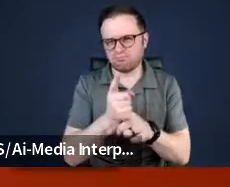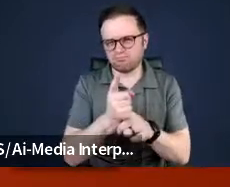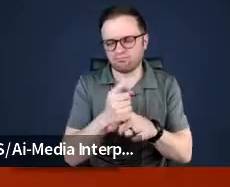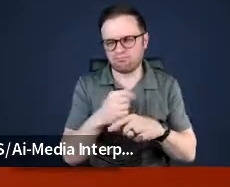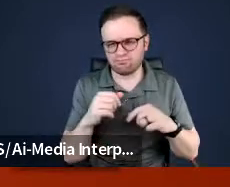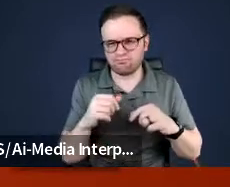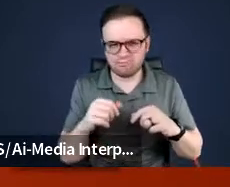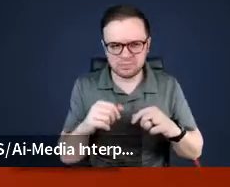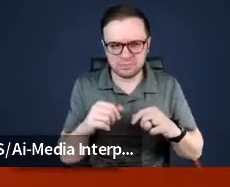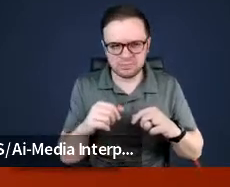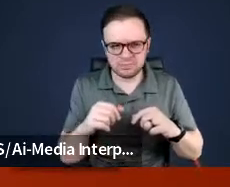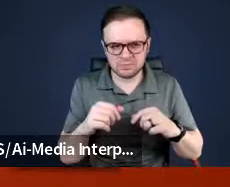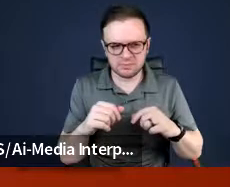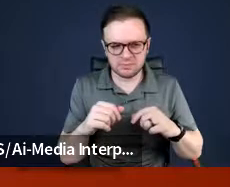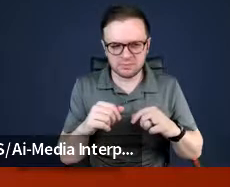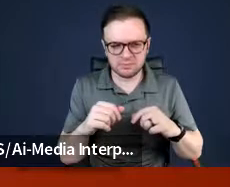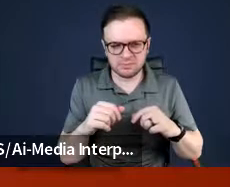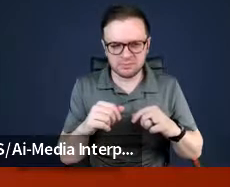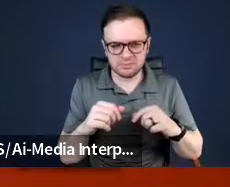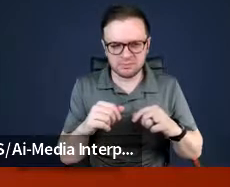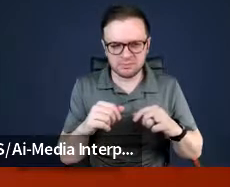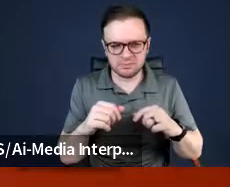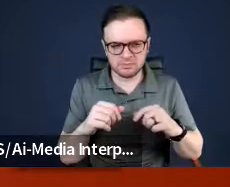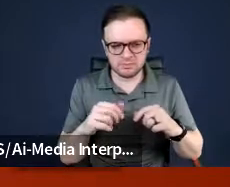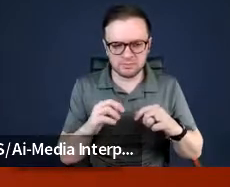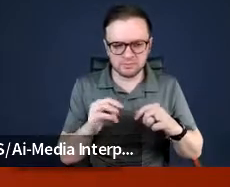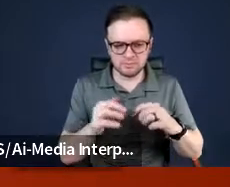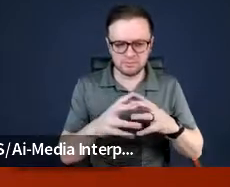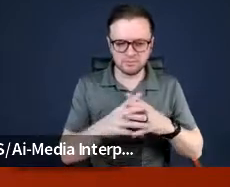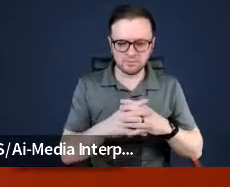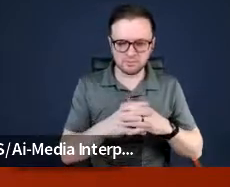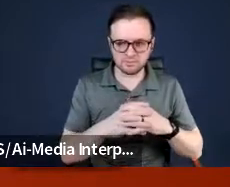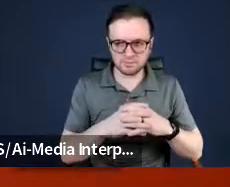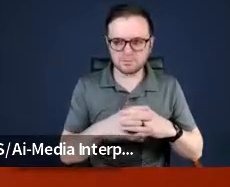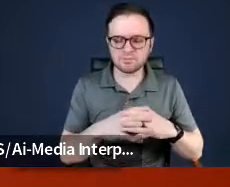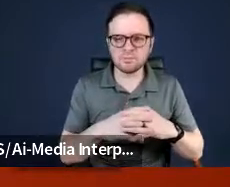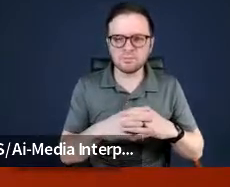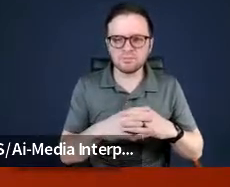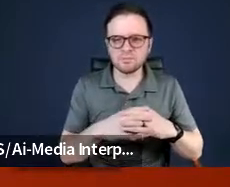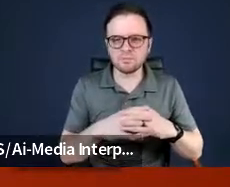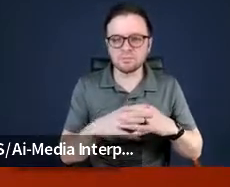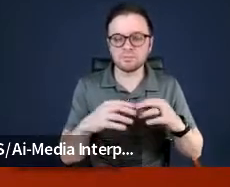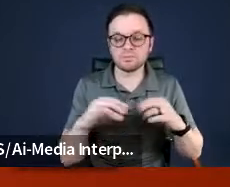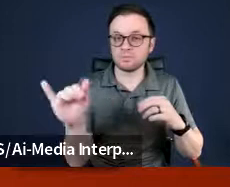you should make sure that those videos are manually captioned.